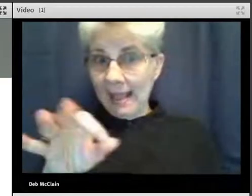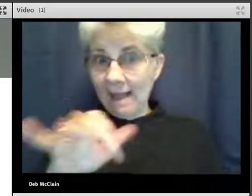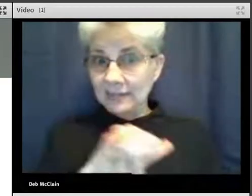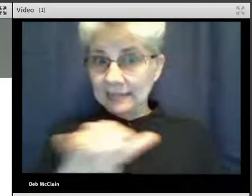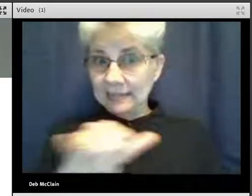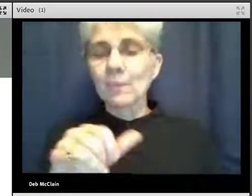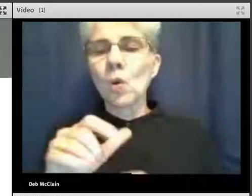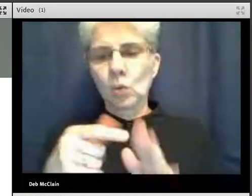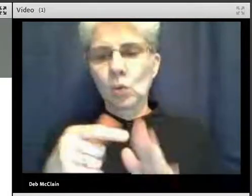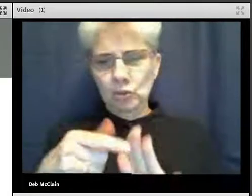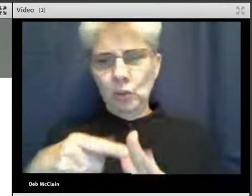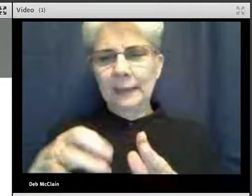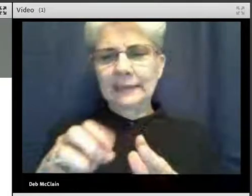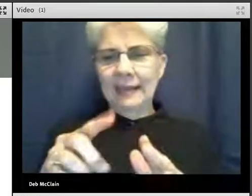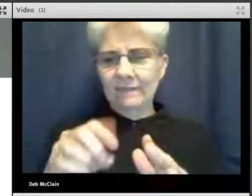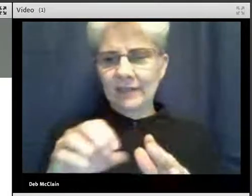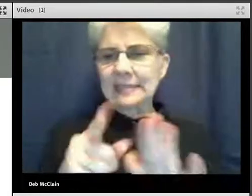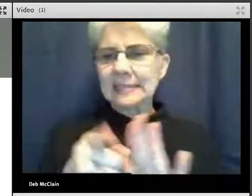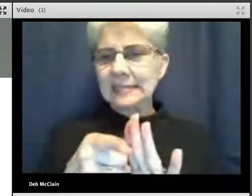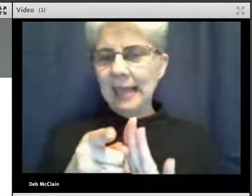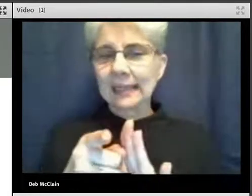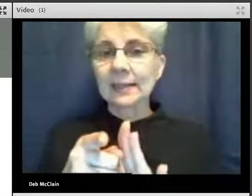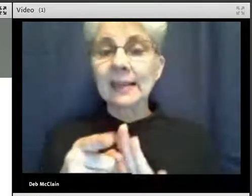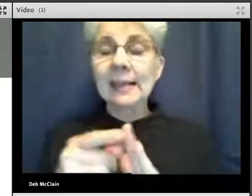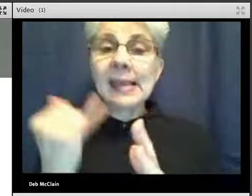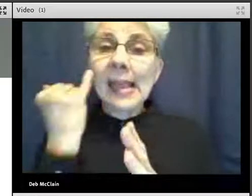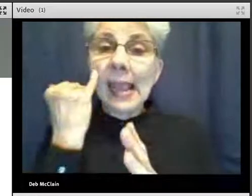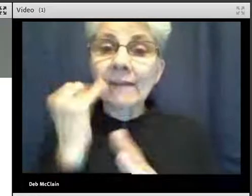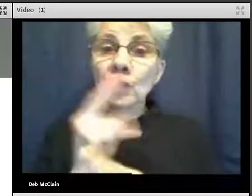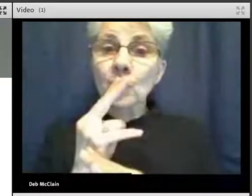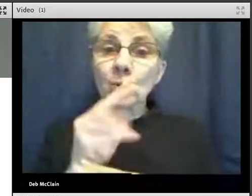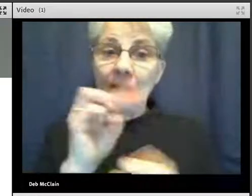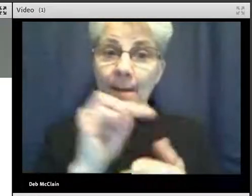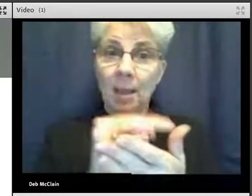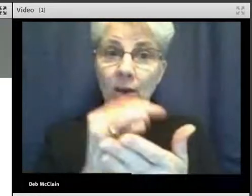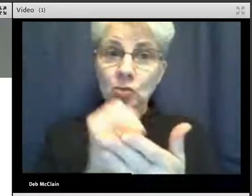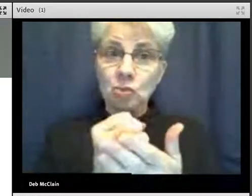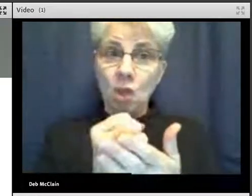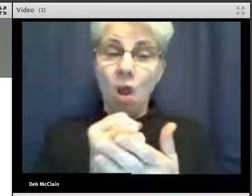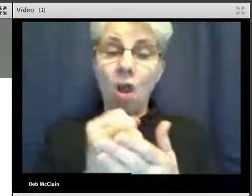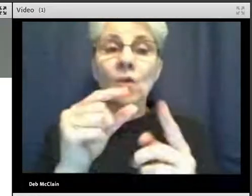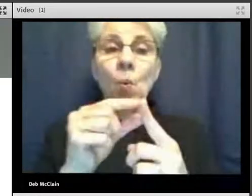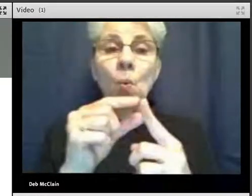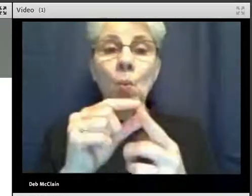We're actually going to go to PDF in a second. If you are using Microsoft Word and then converting to PDF,